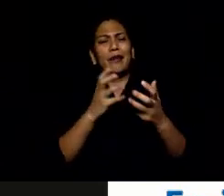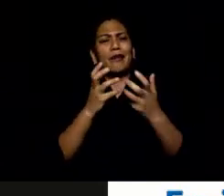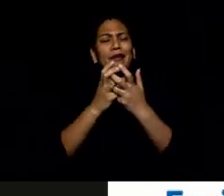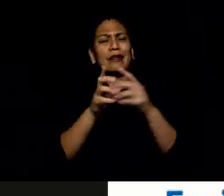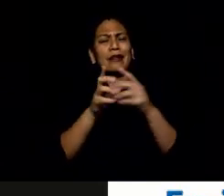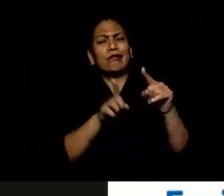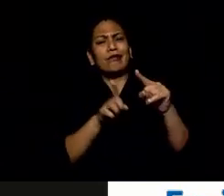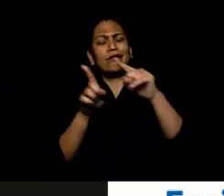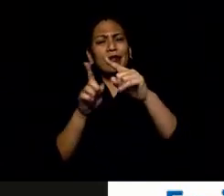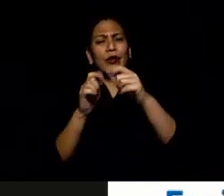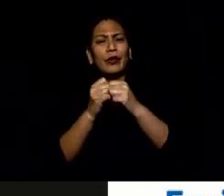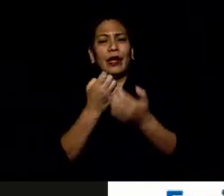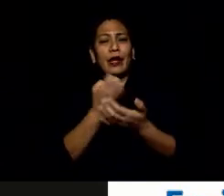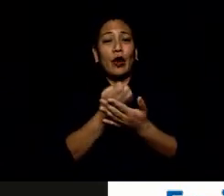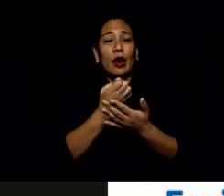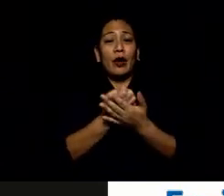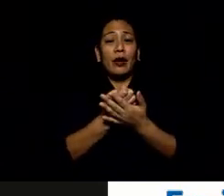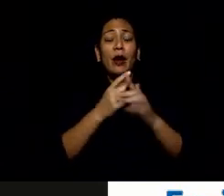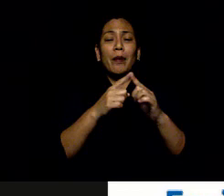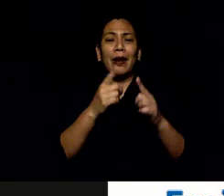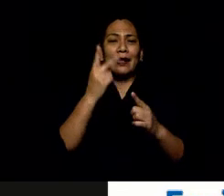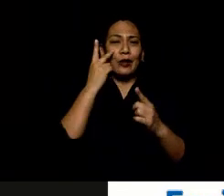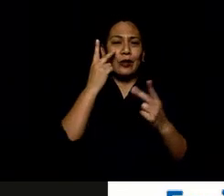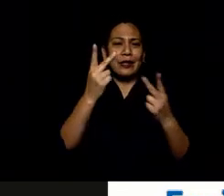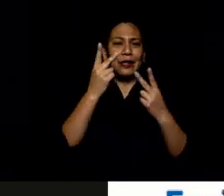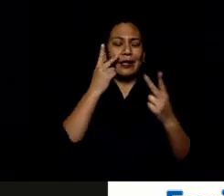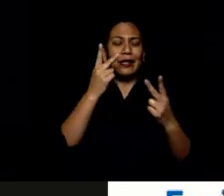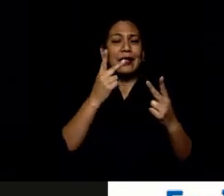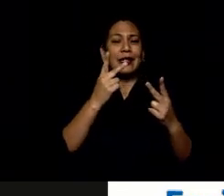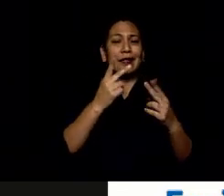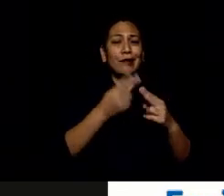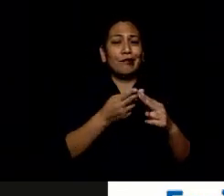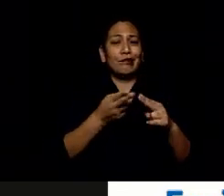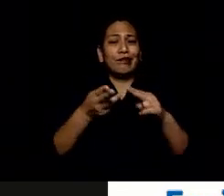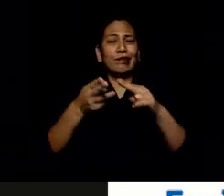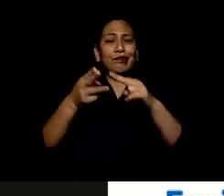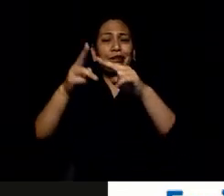Now you'll hear increasingly this idea that we can have green growth,